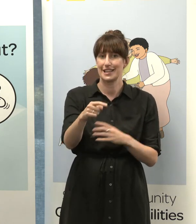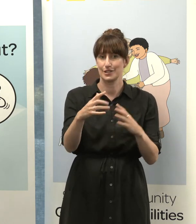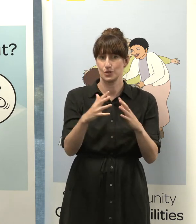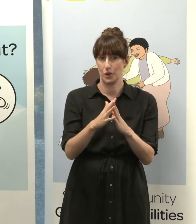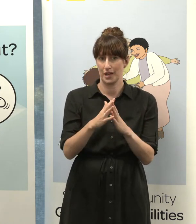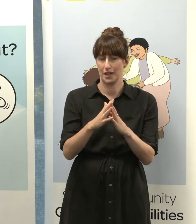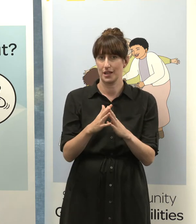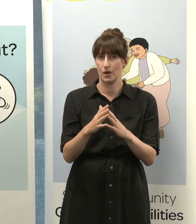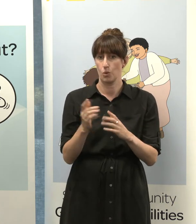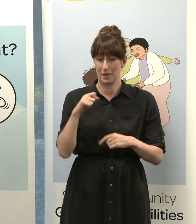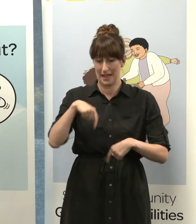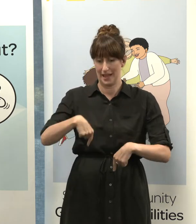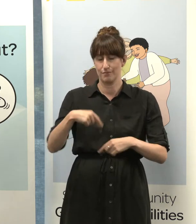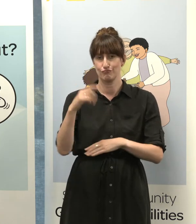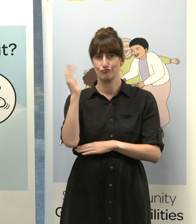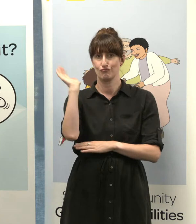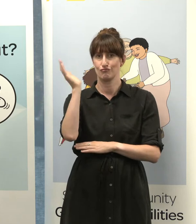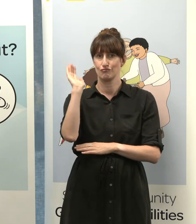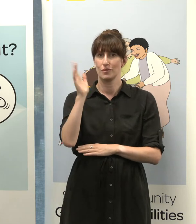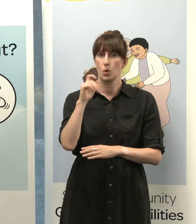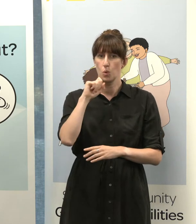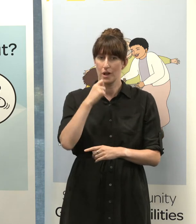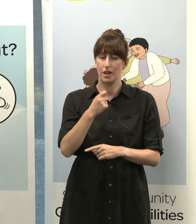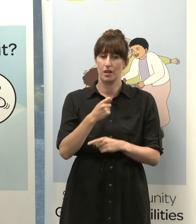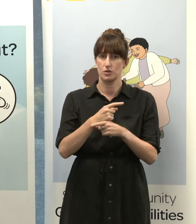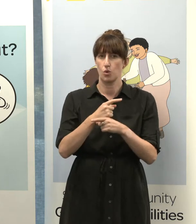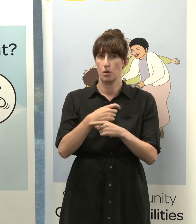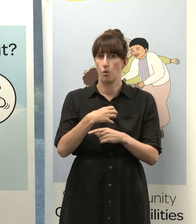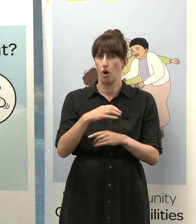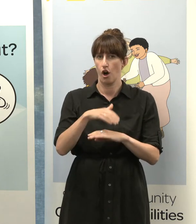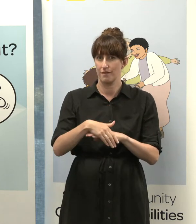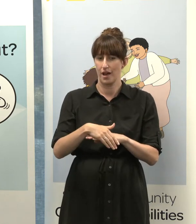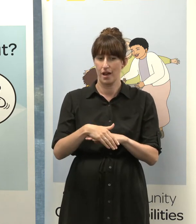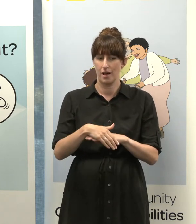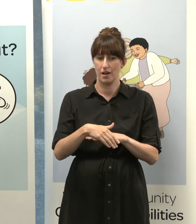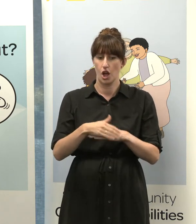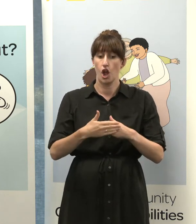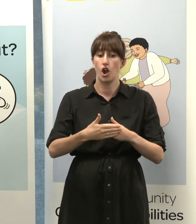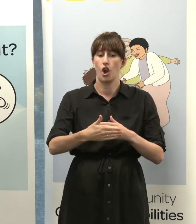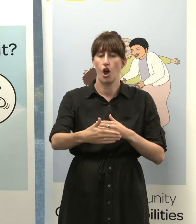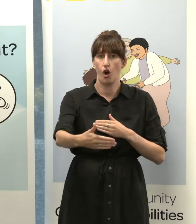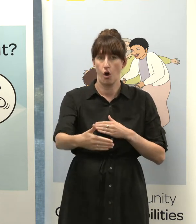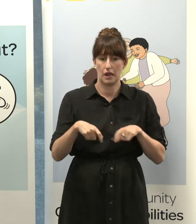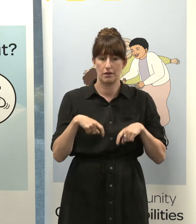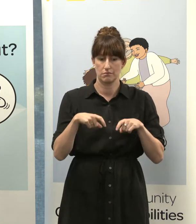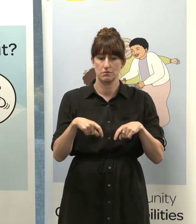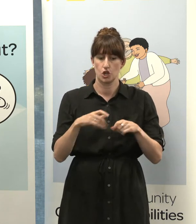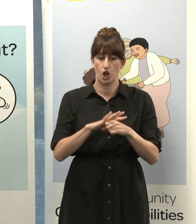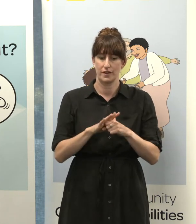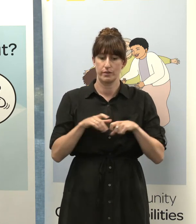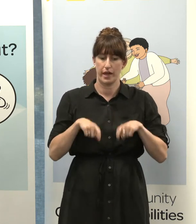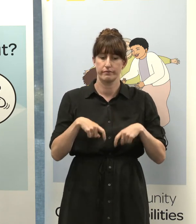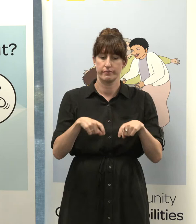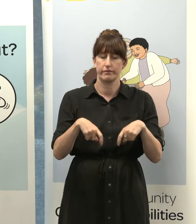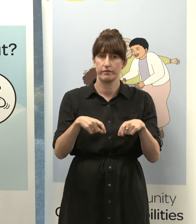long-COVID symptoms are for those affected with Omicron. We will give a fuller update next week and one of the